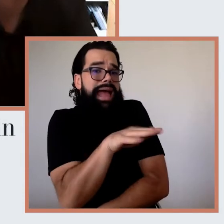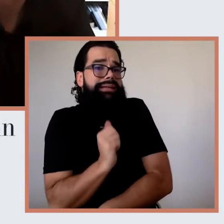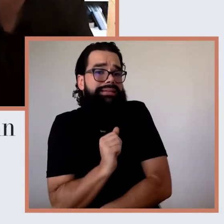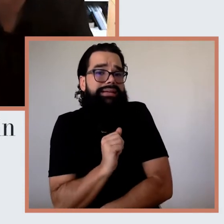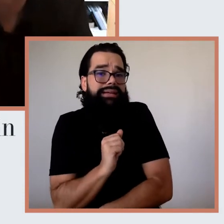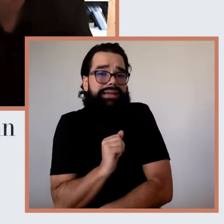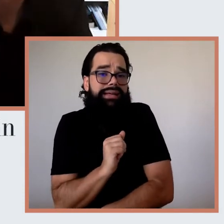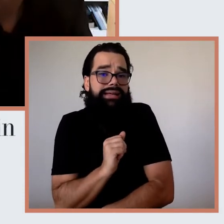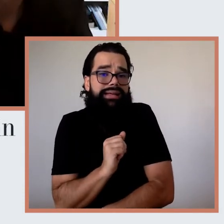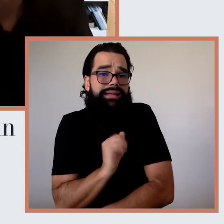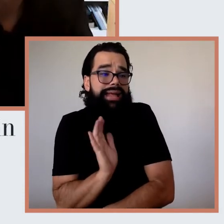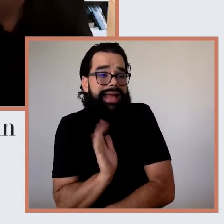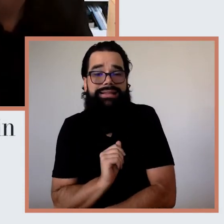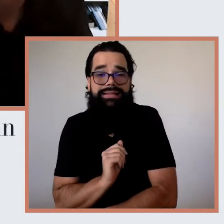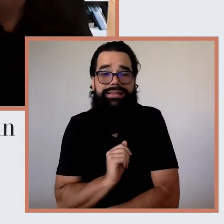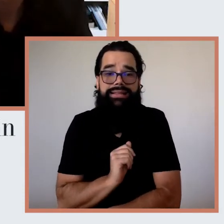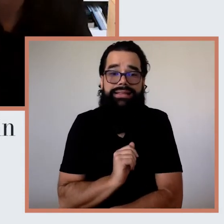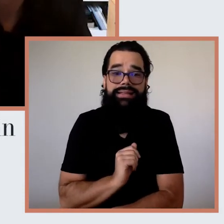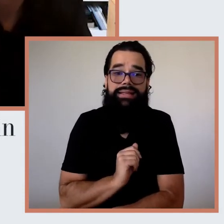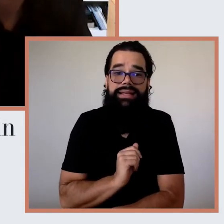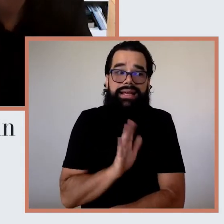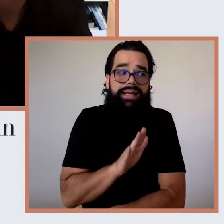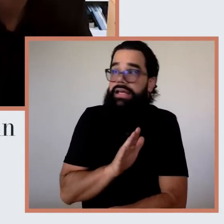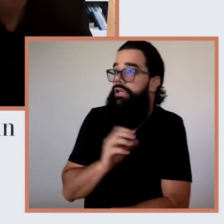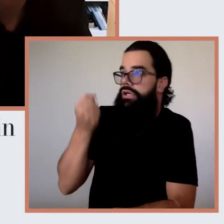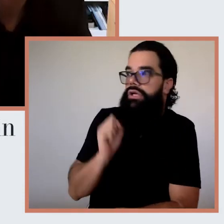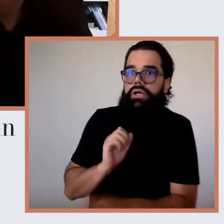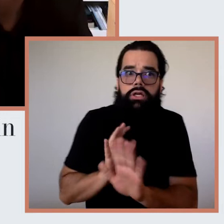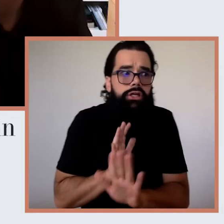opens it, it's Carly, and Carly goes, Hey,